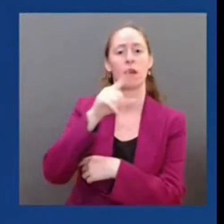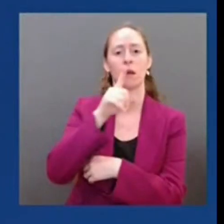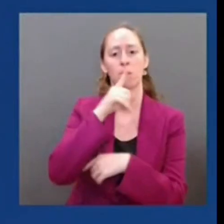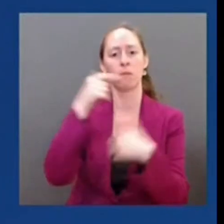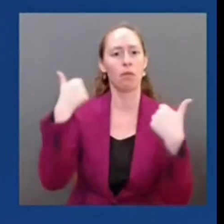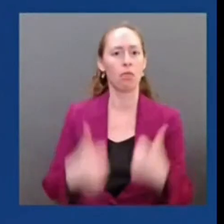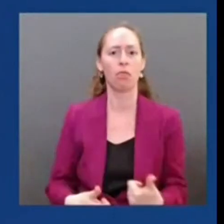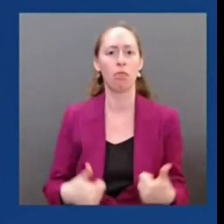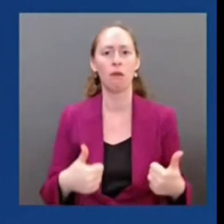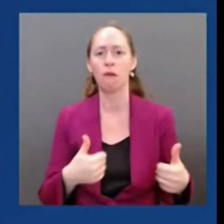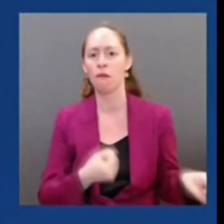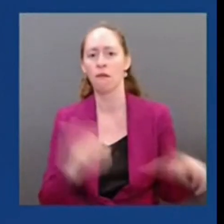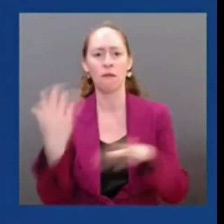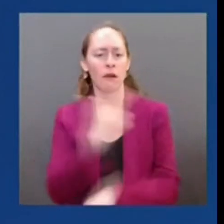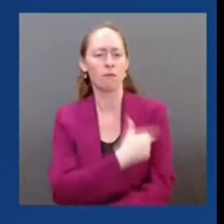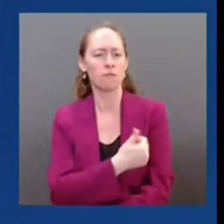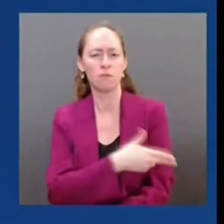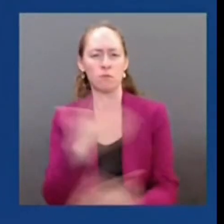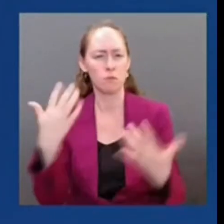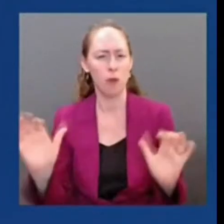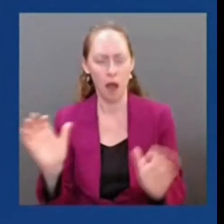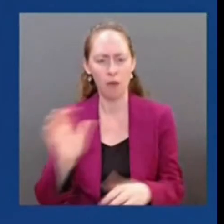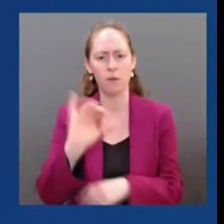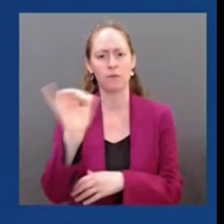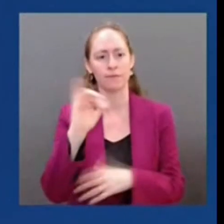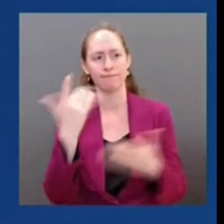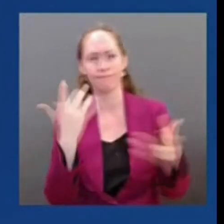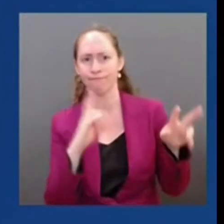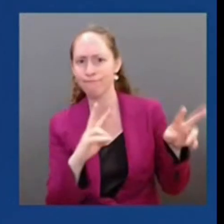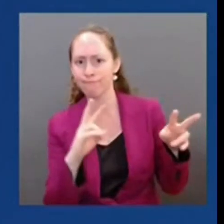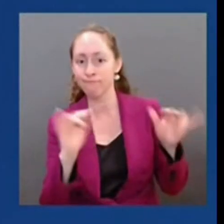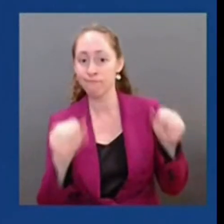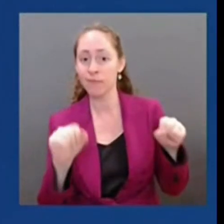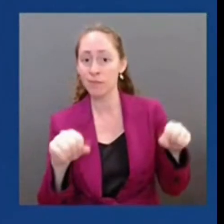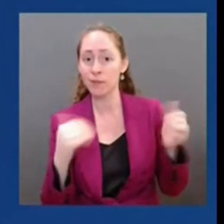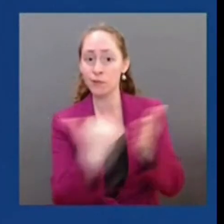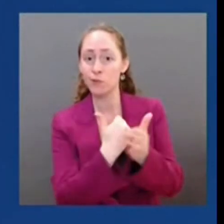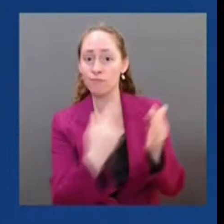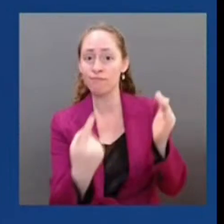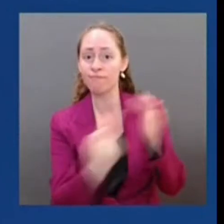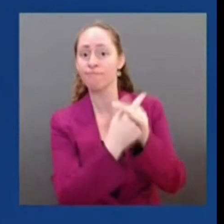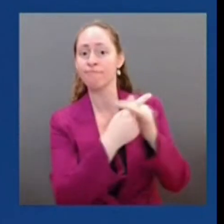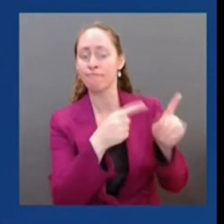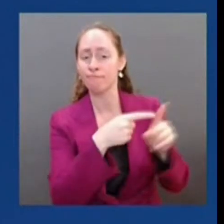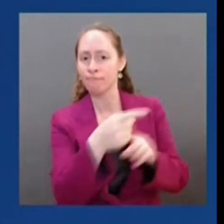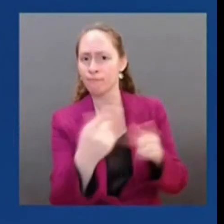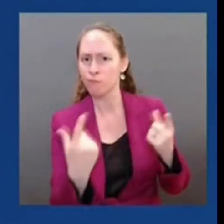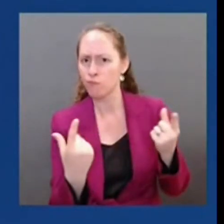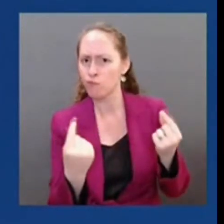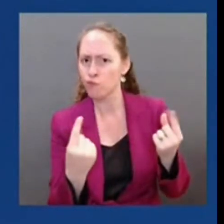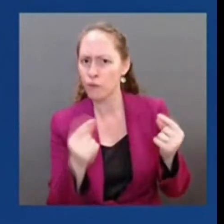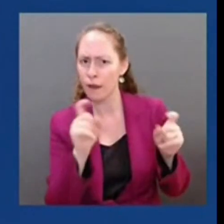BUT, WE ARE DOING AT WE CAN TO PREVENT INFECTIONS. WE HAVE TO DO WHAT WE CAN TO ENSURE THAT INFECTIONS DO NOT TURN INTO SEVERE ILLNESS.